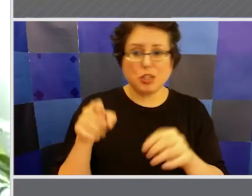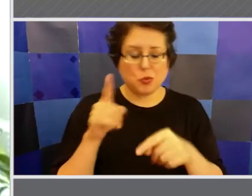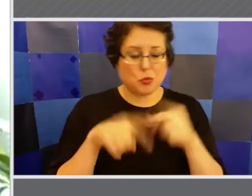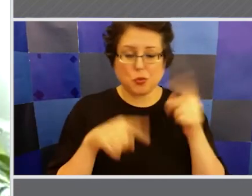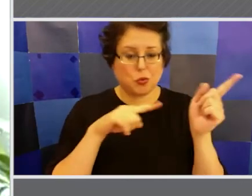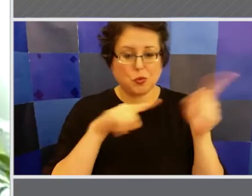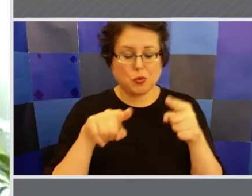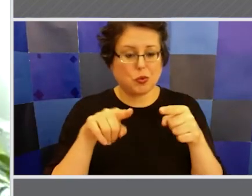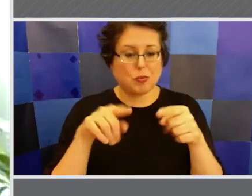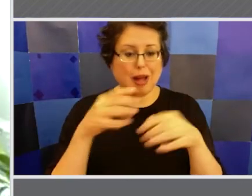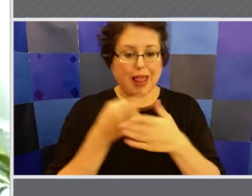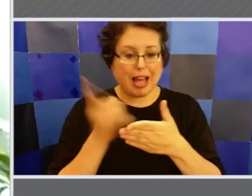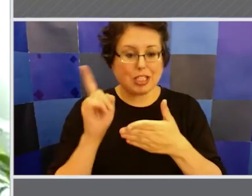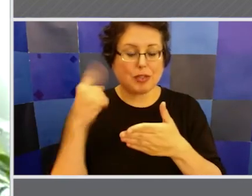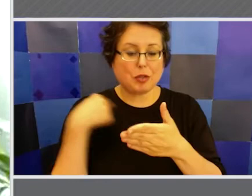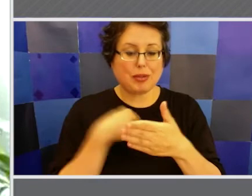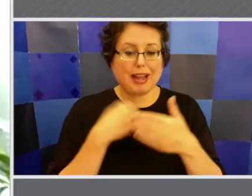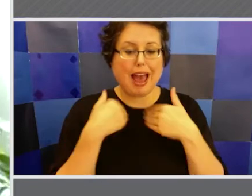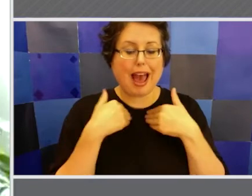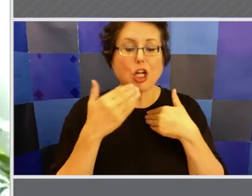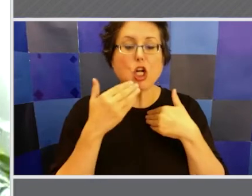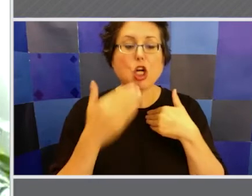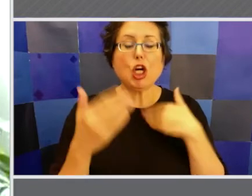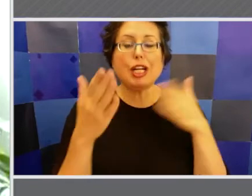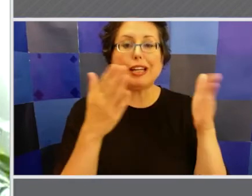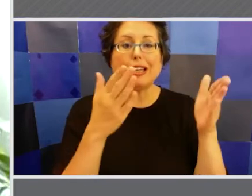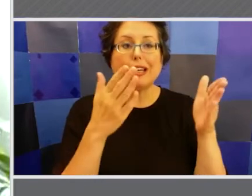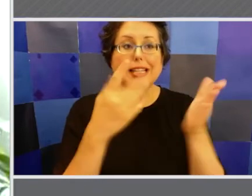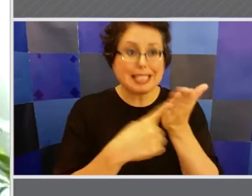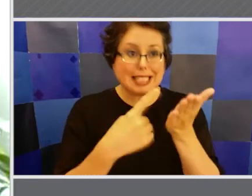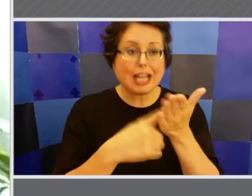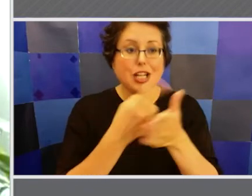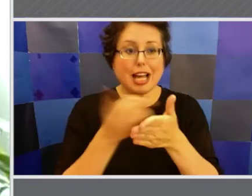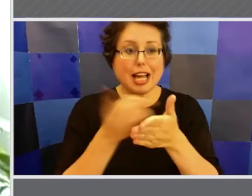going from city playing talking about the master planning process specifically, and